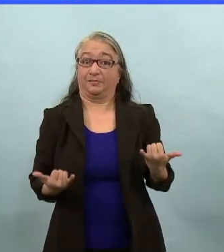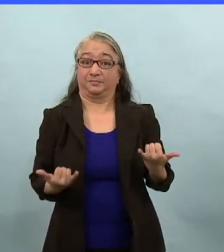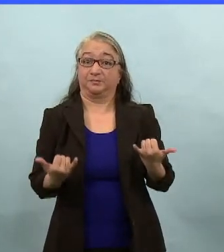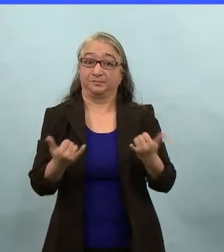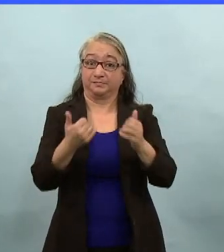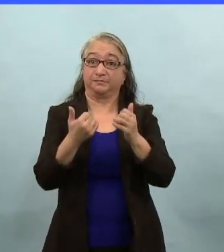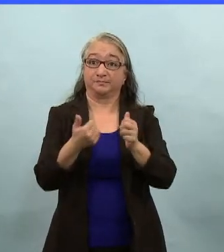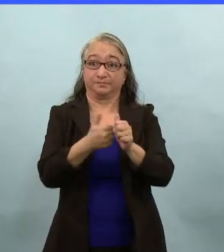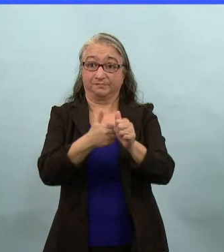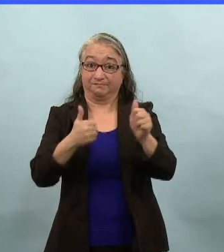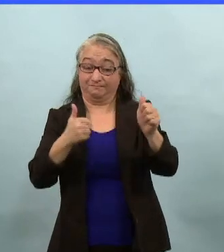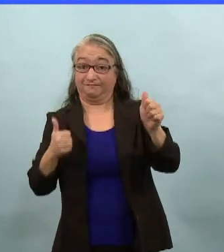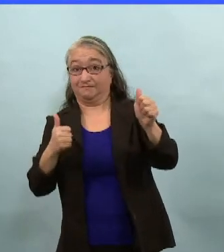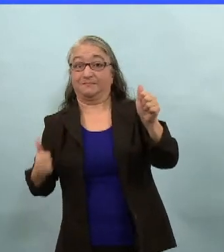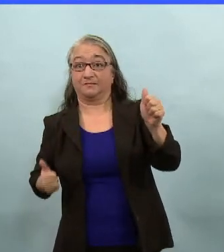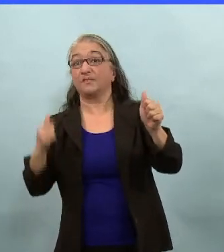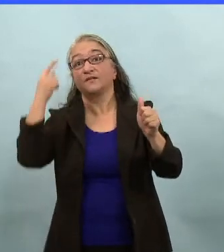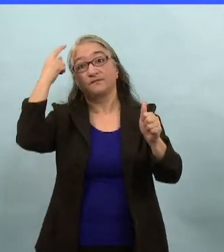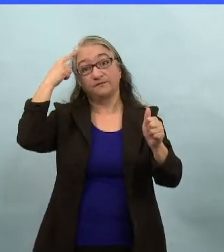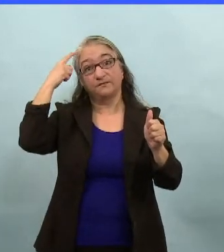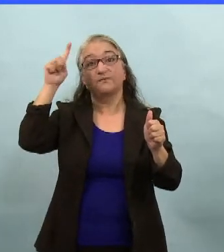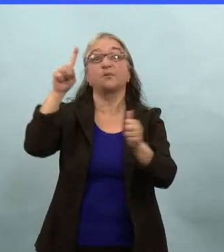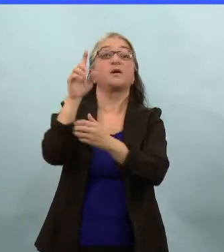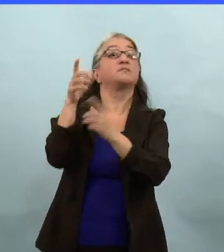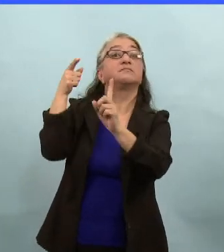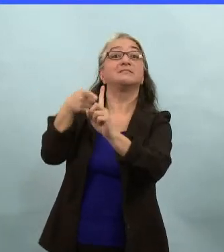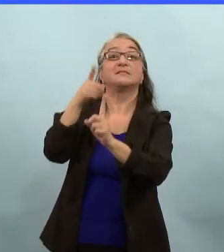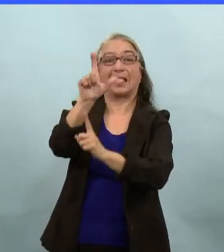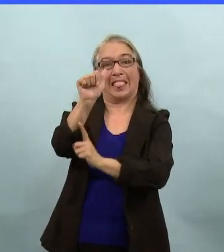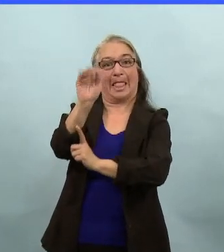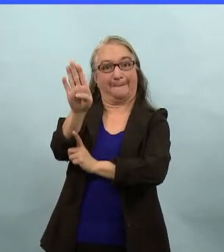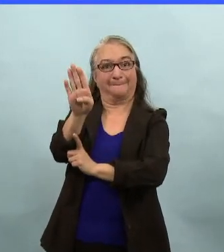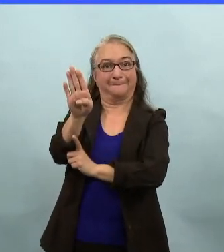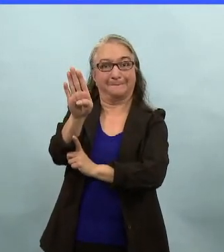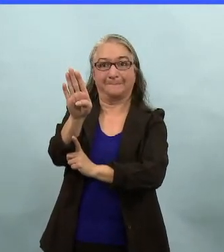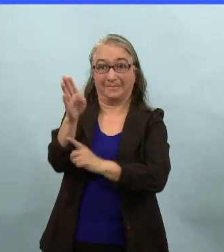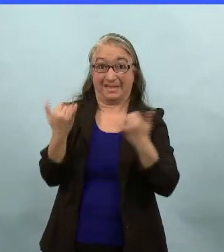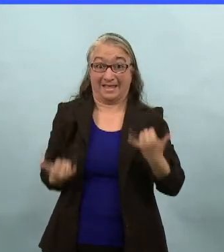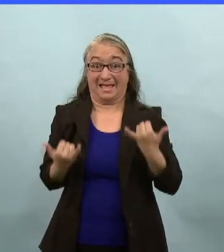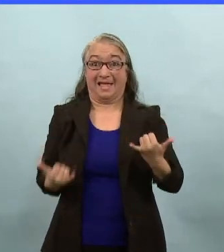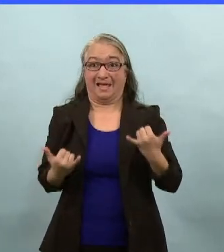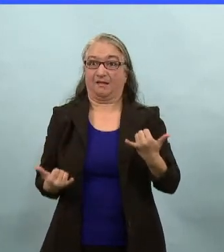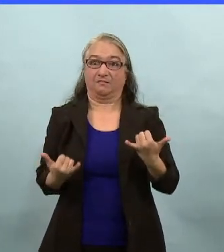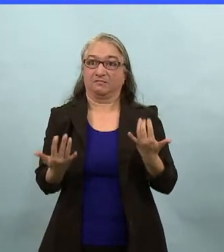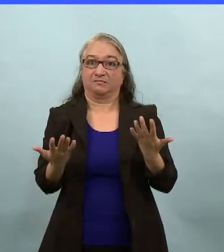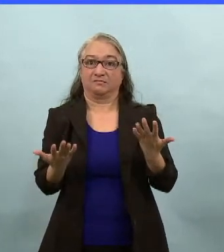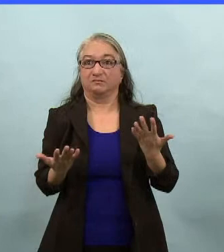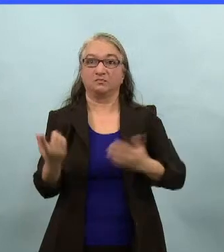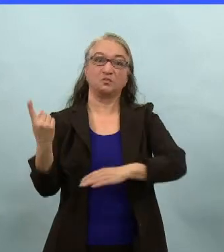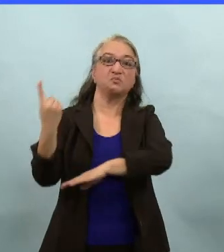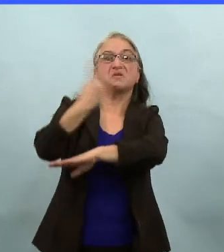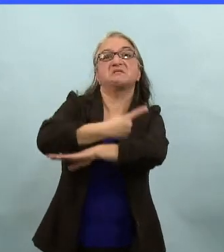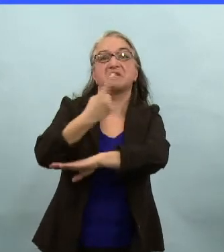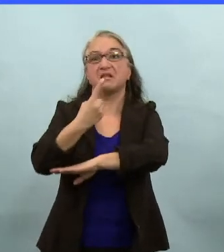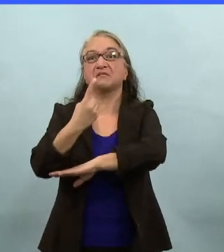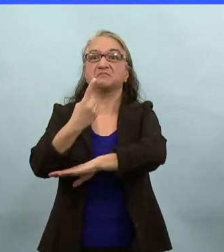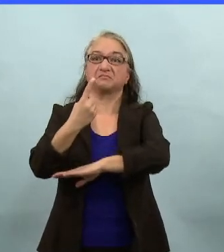for for lab tests they're being returned in under a day 10 hours 11 hours is what i'm i'm hearing